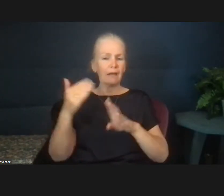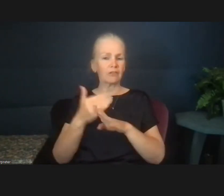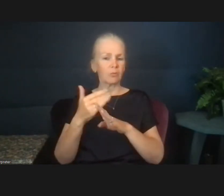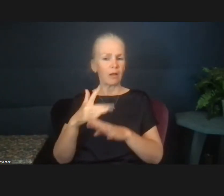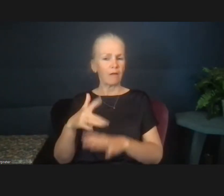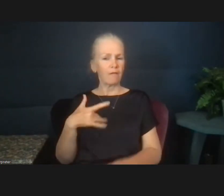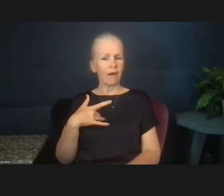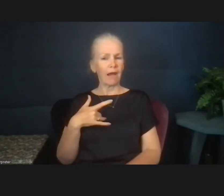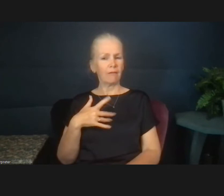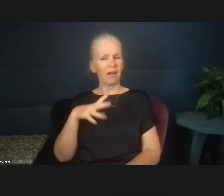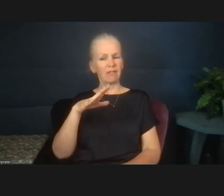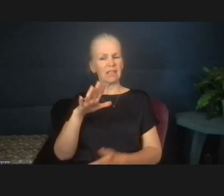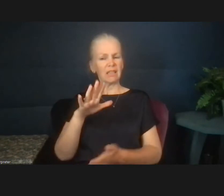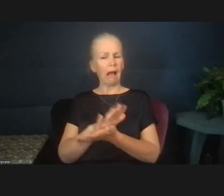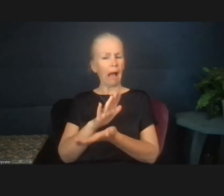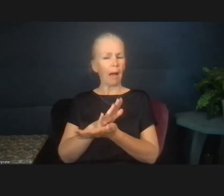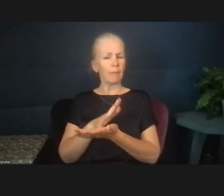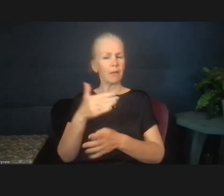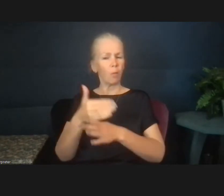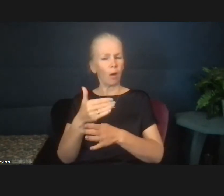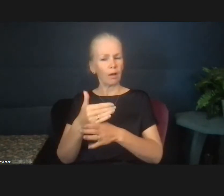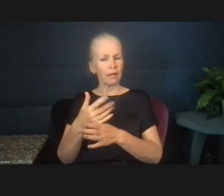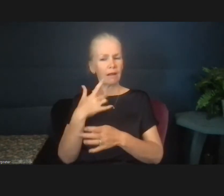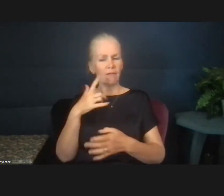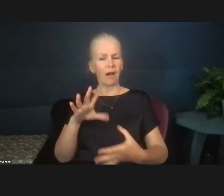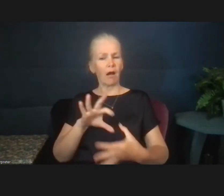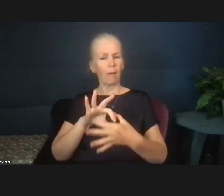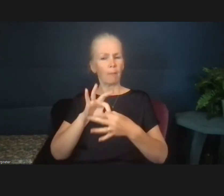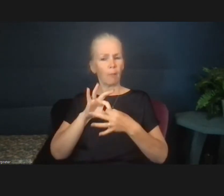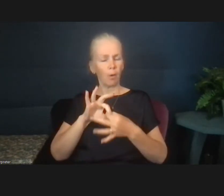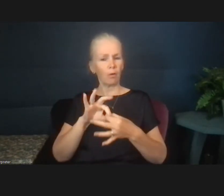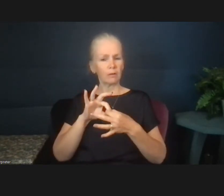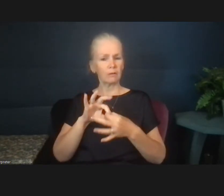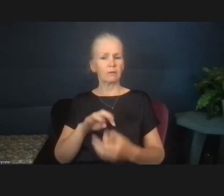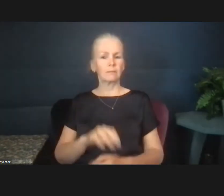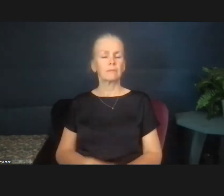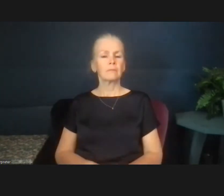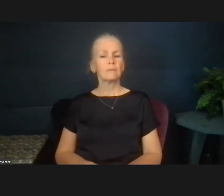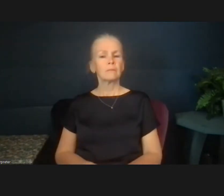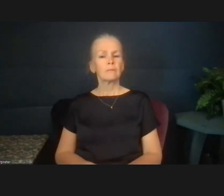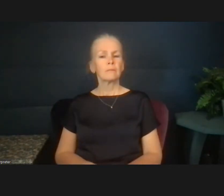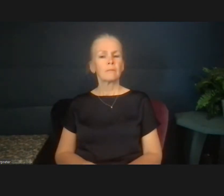very settled anywhere never felt like I belonged. And then I had my children